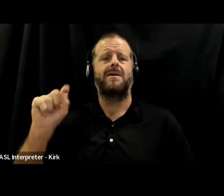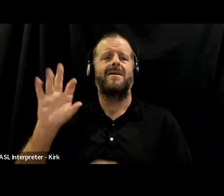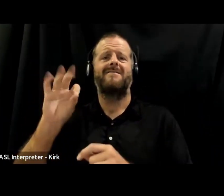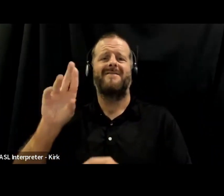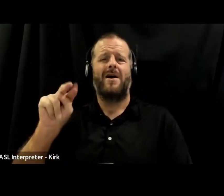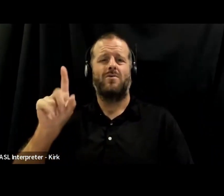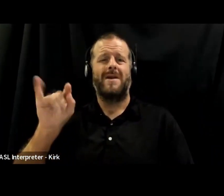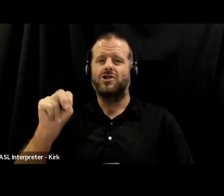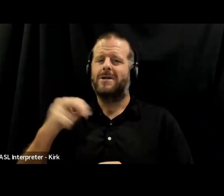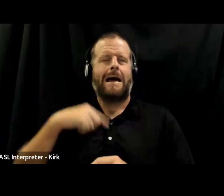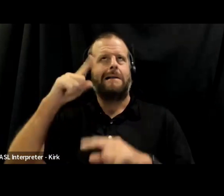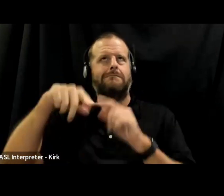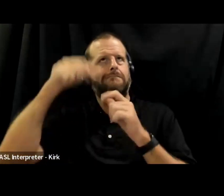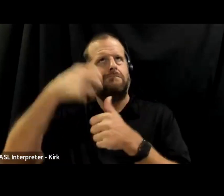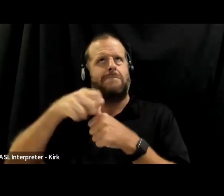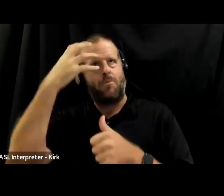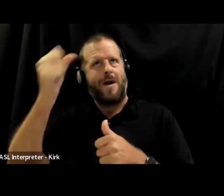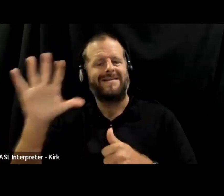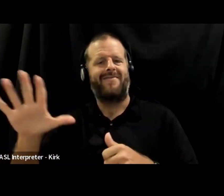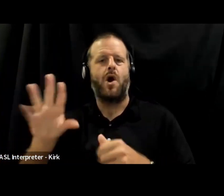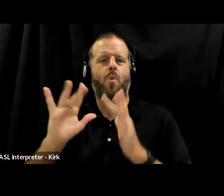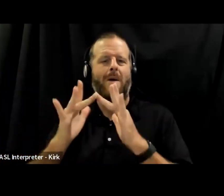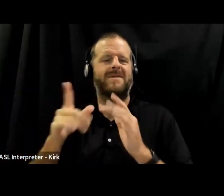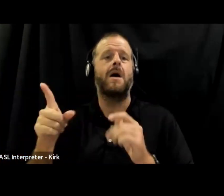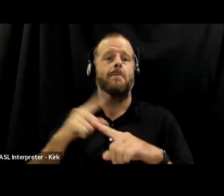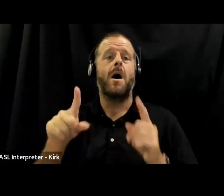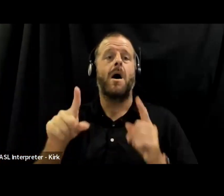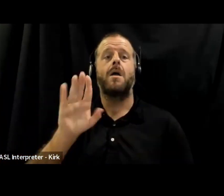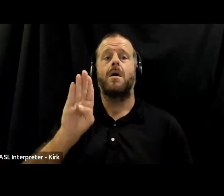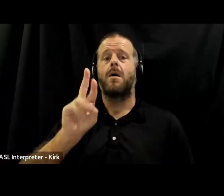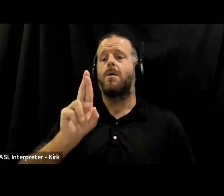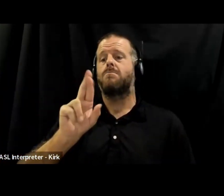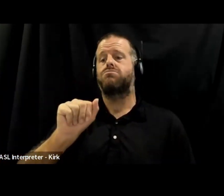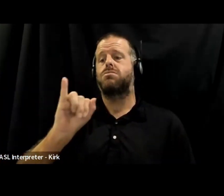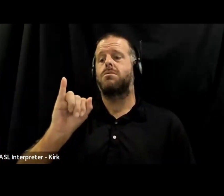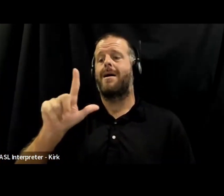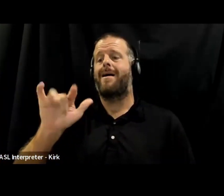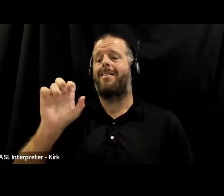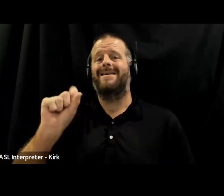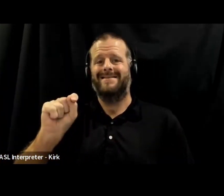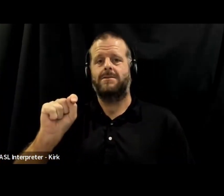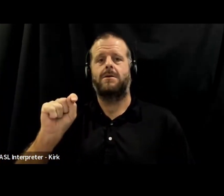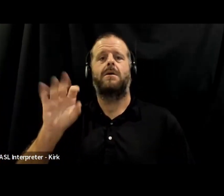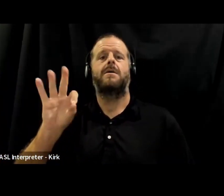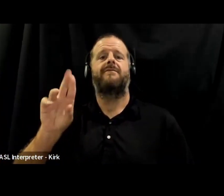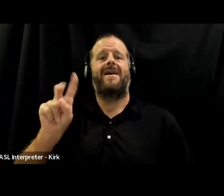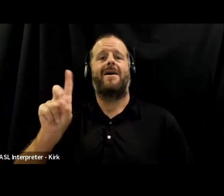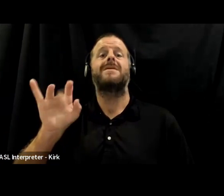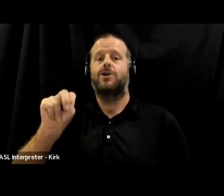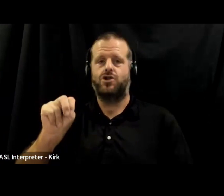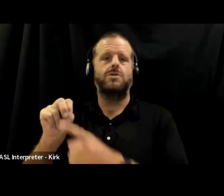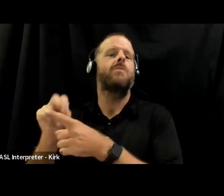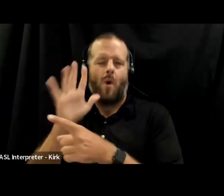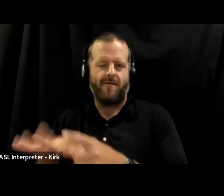my head, but if you want Do a web search for the Braillist Foundation. You will find them. They're an international organization.